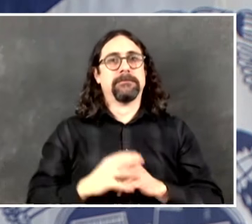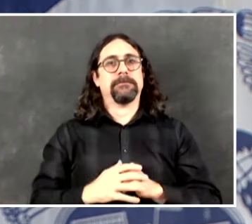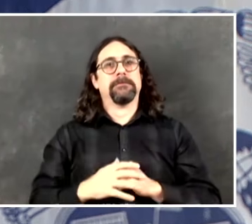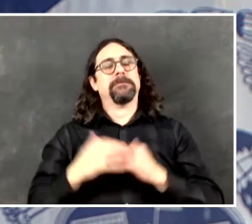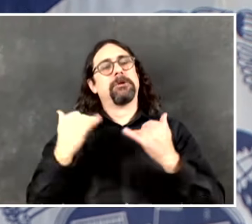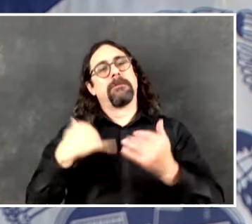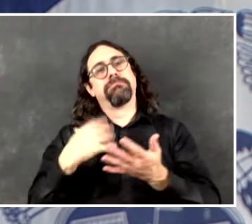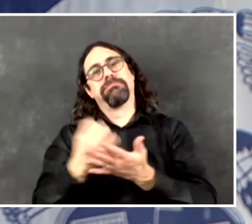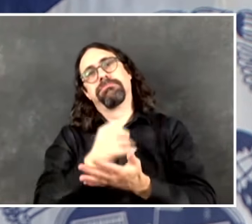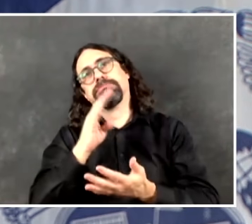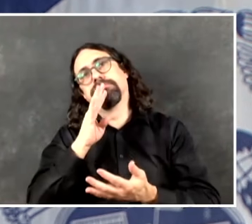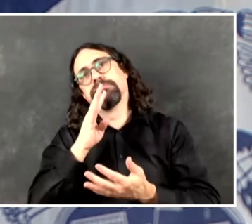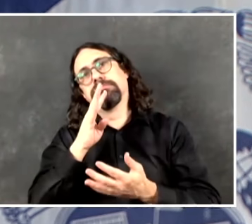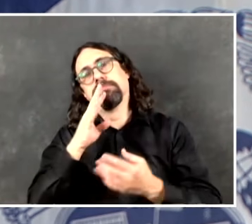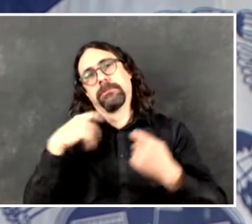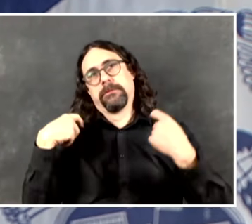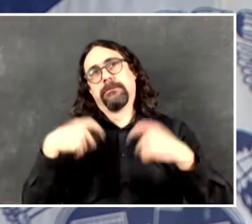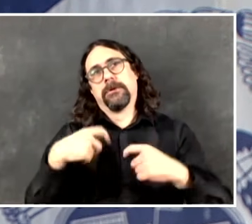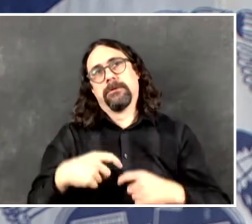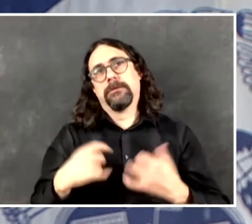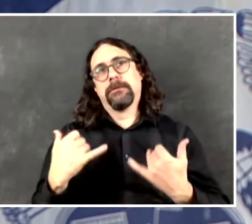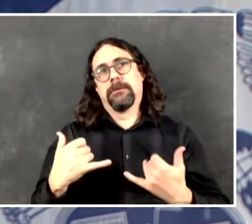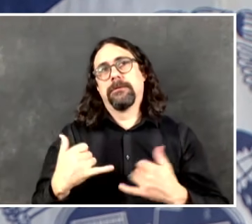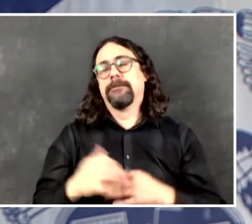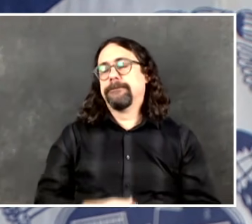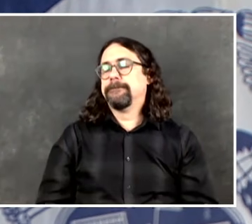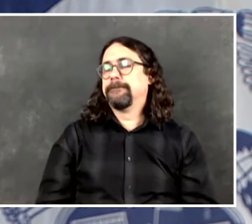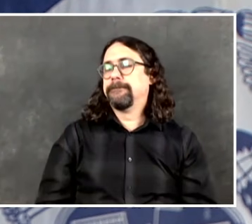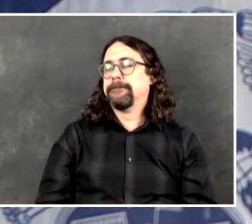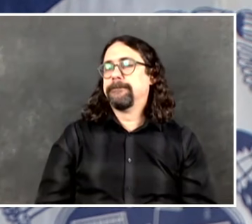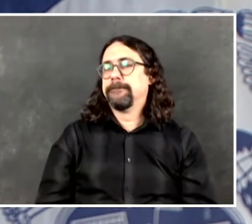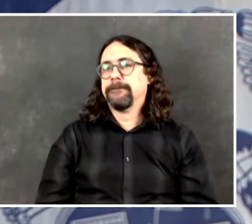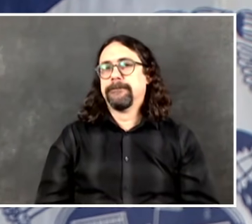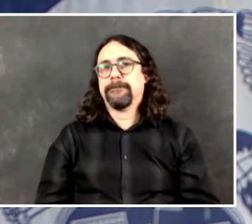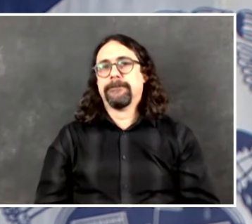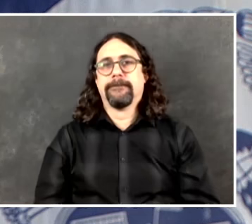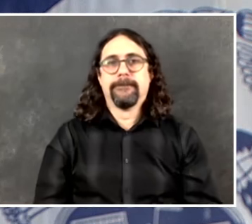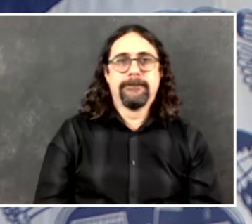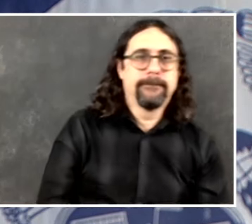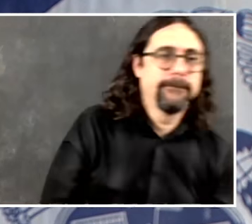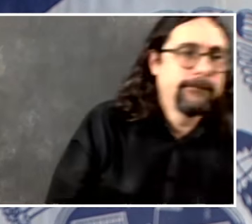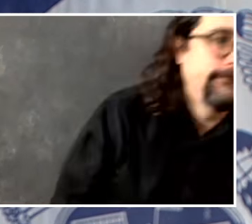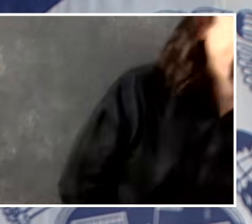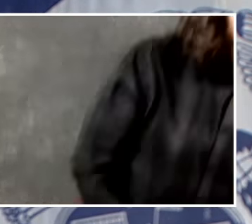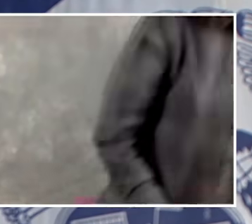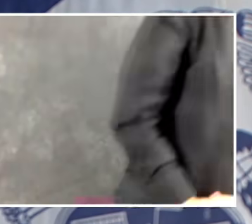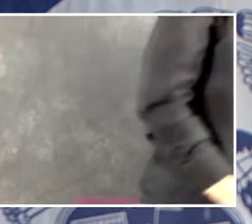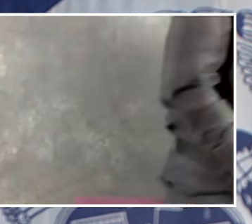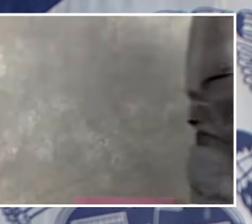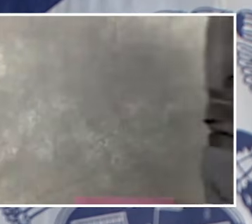DEVOTED TO.